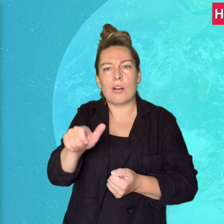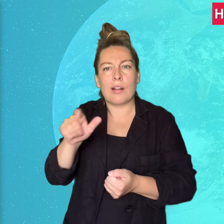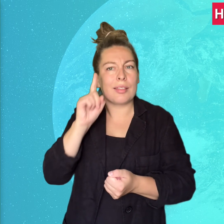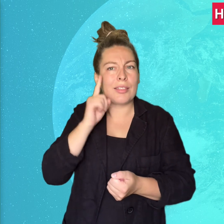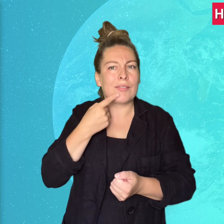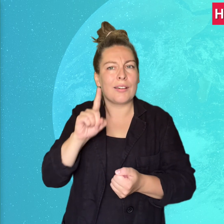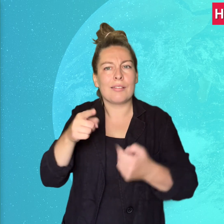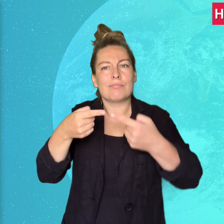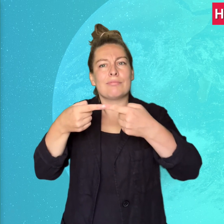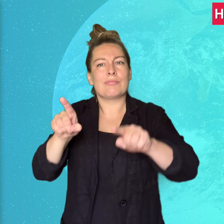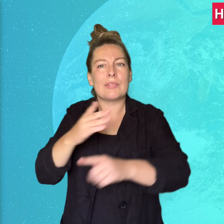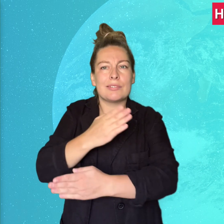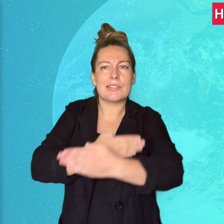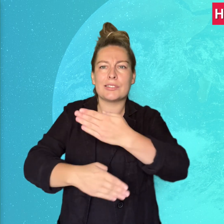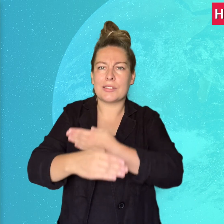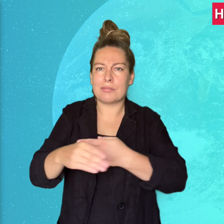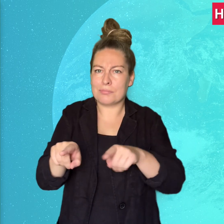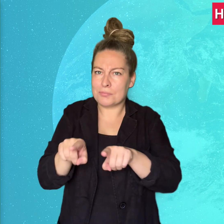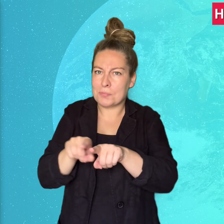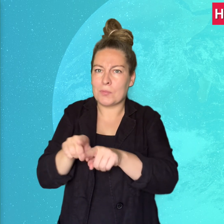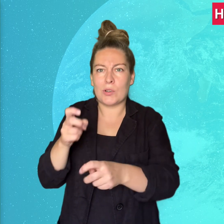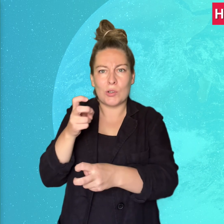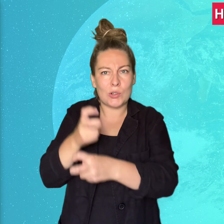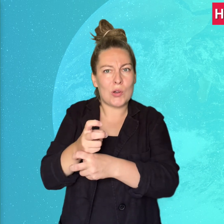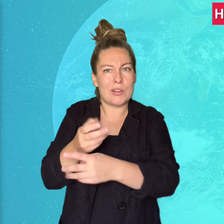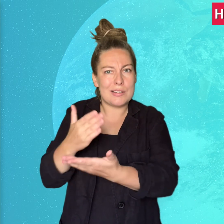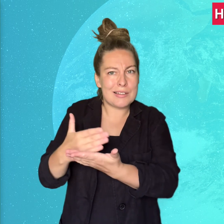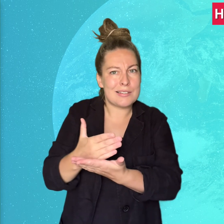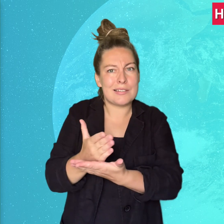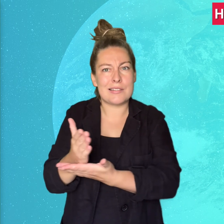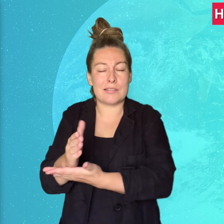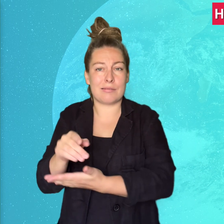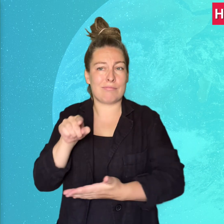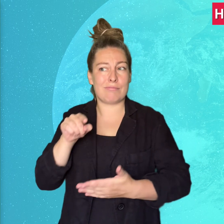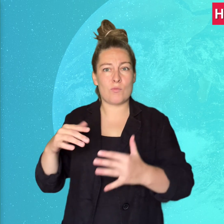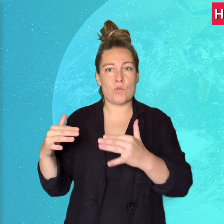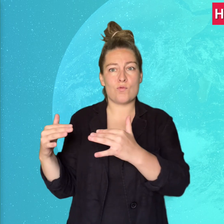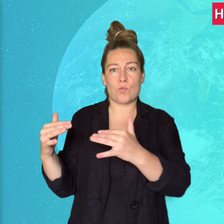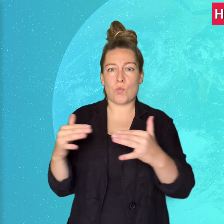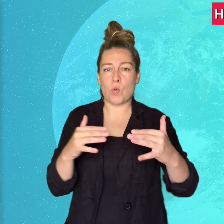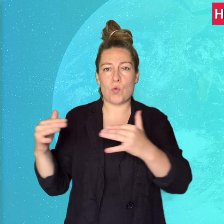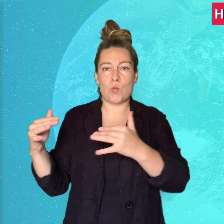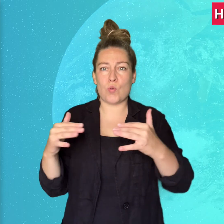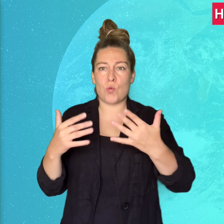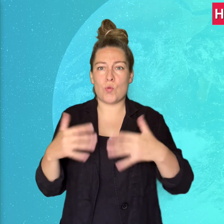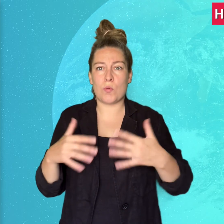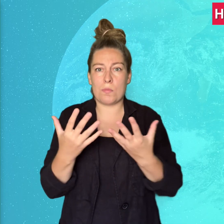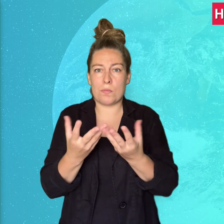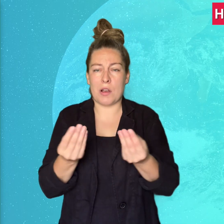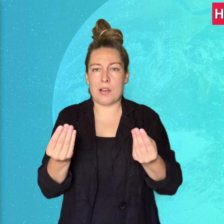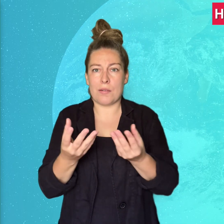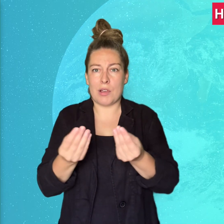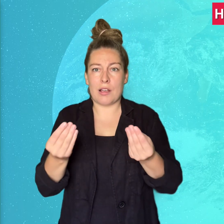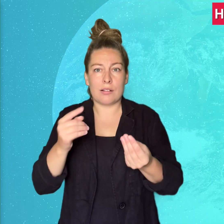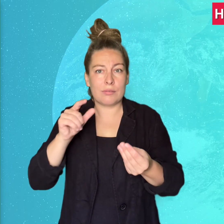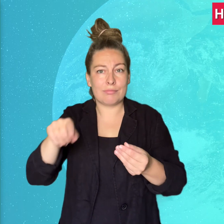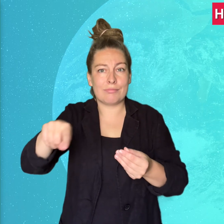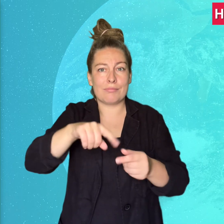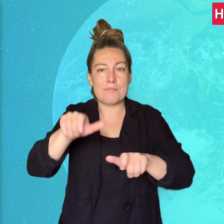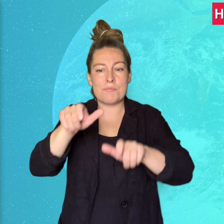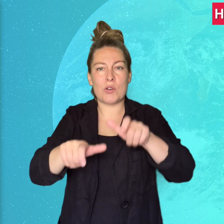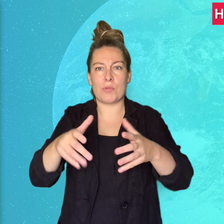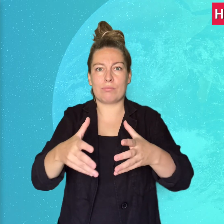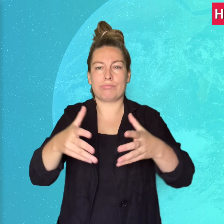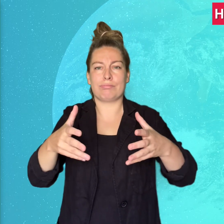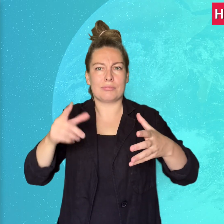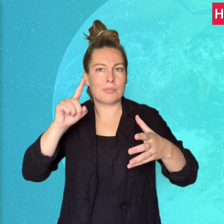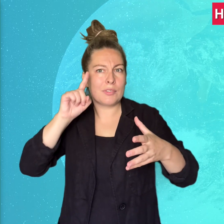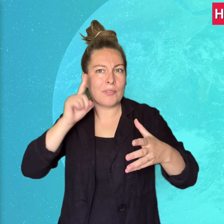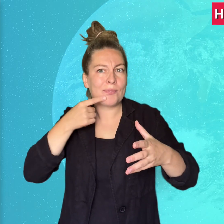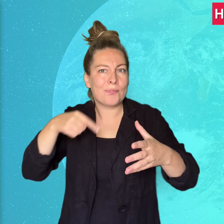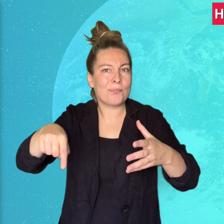He also highlights the struggles of others with disabilities.